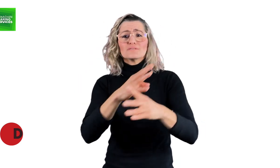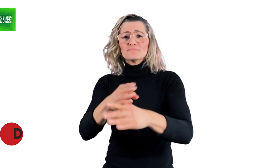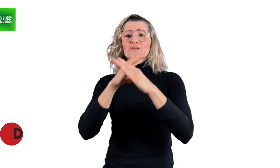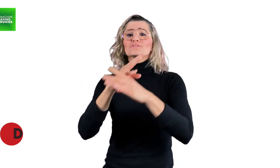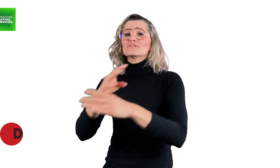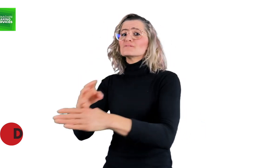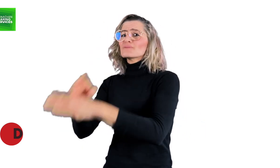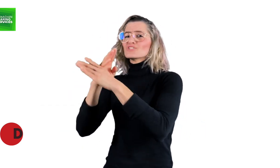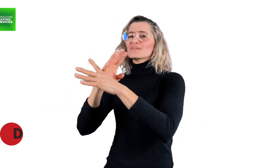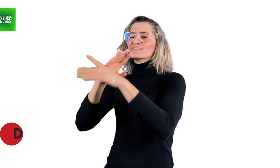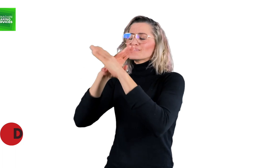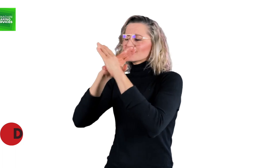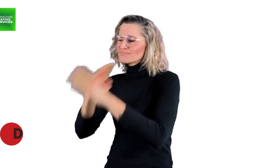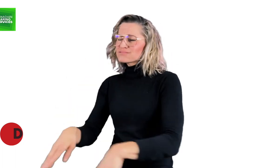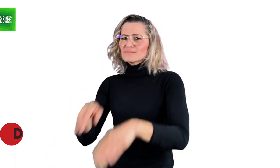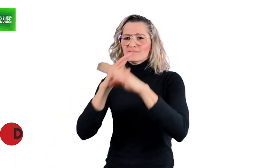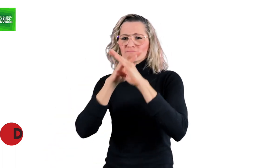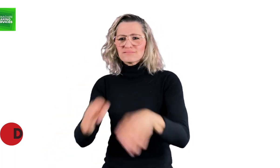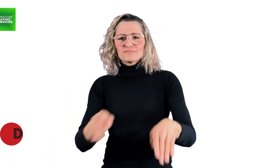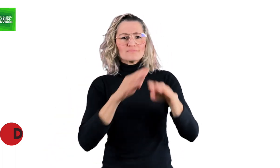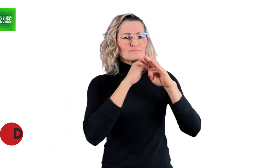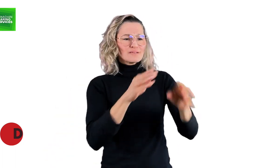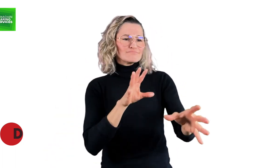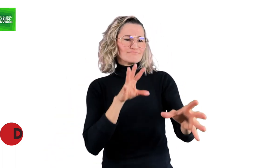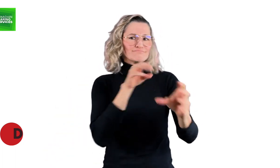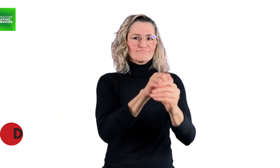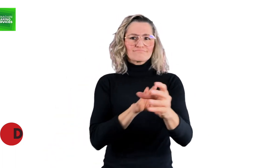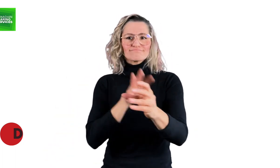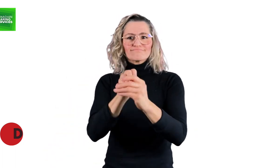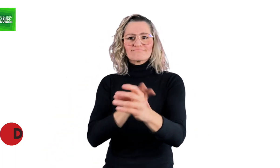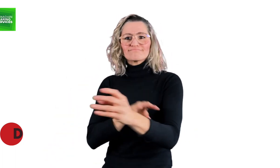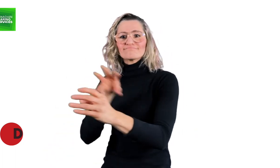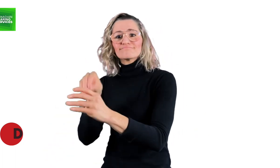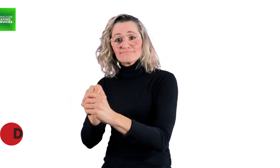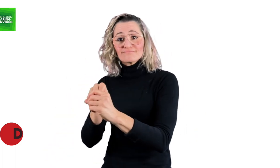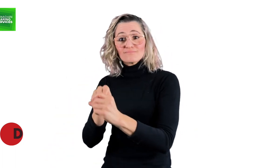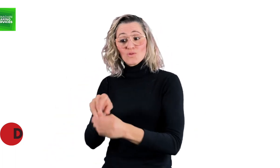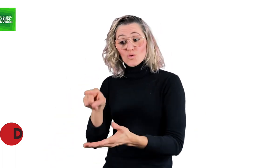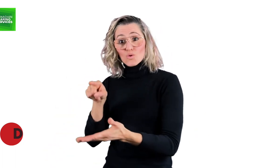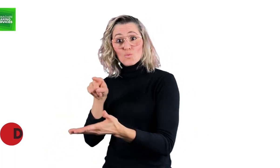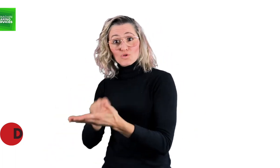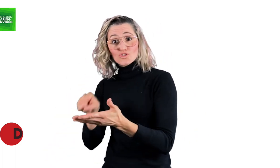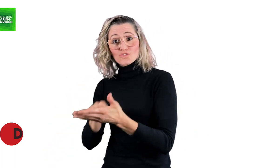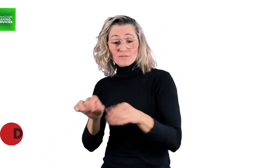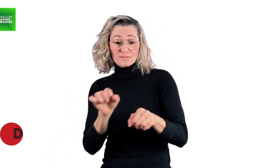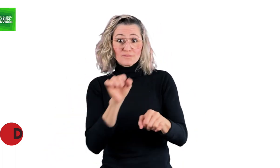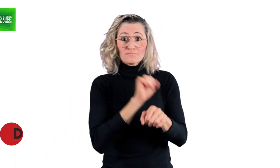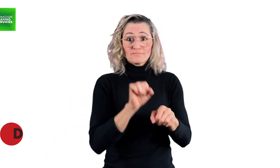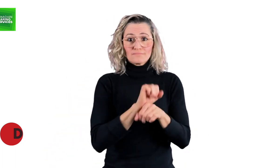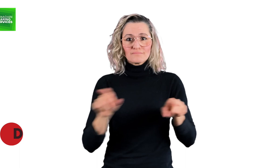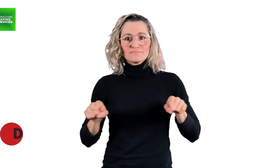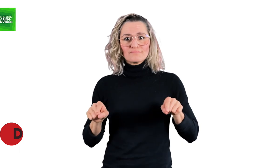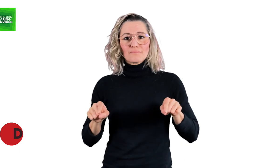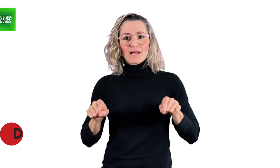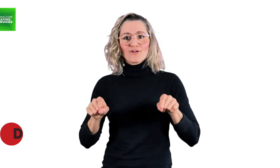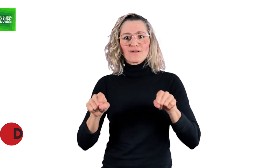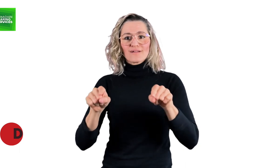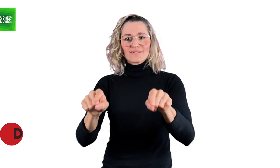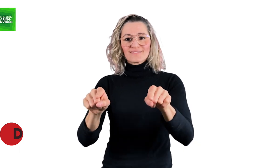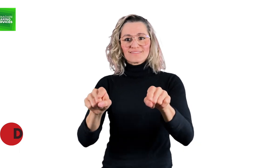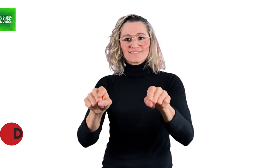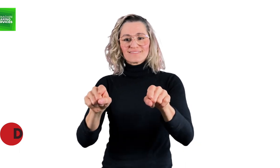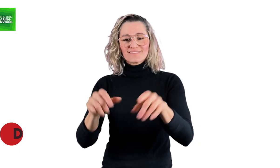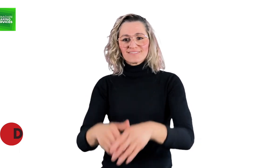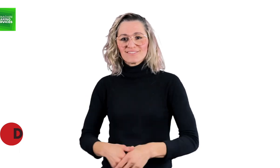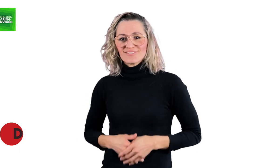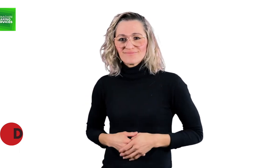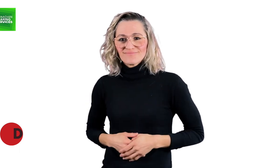CHS Global Partnerships for Research & Innovation will be funding.